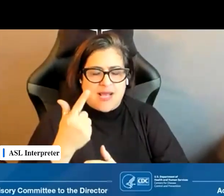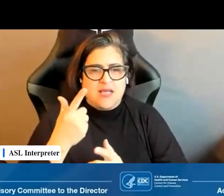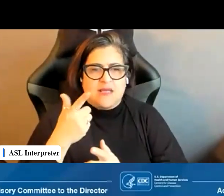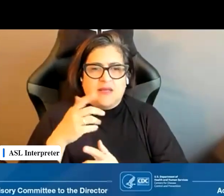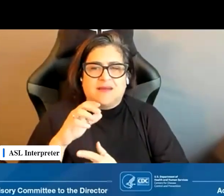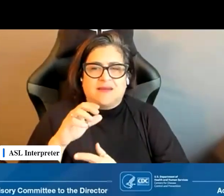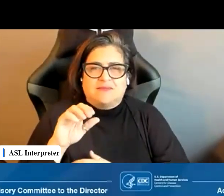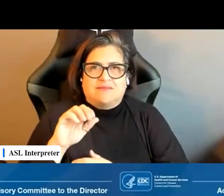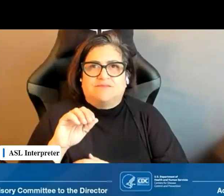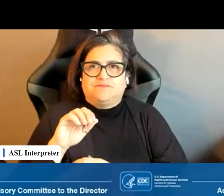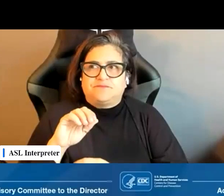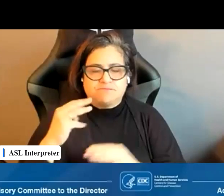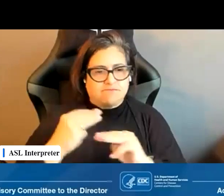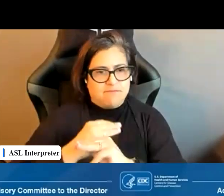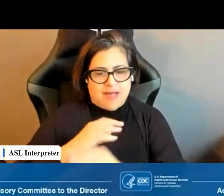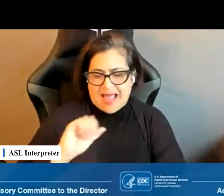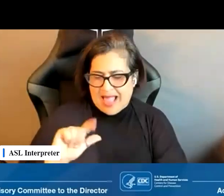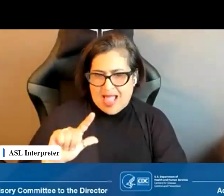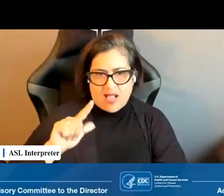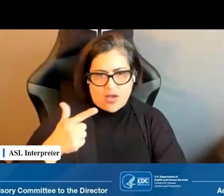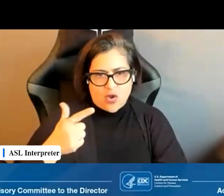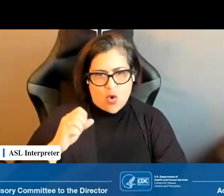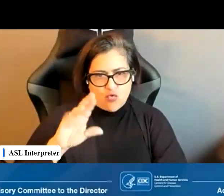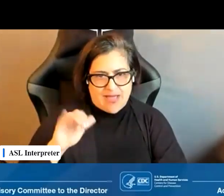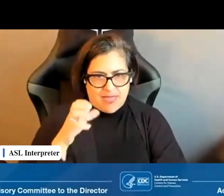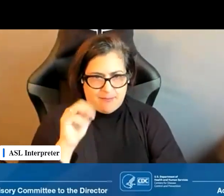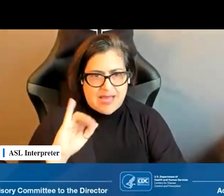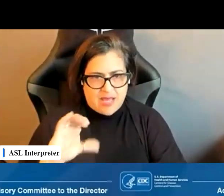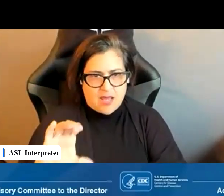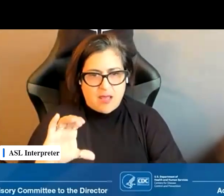to understanding how we're going that we're benefiting from going forward.